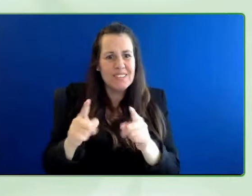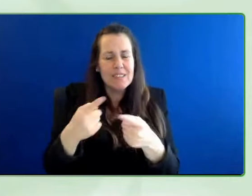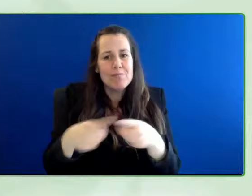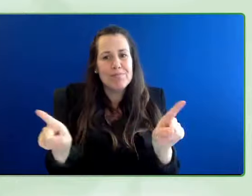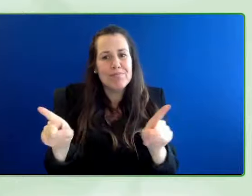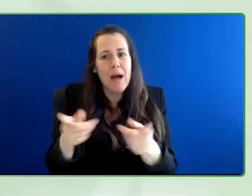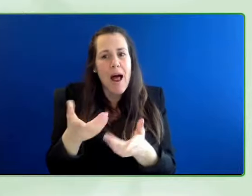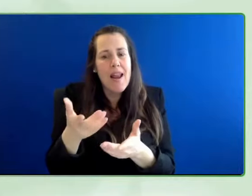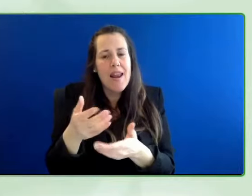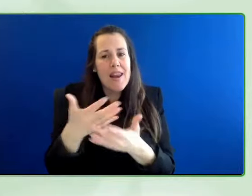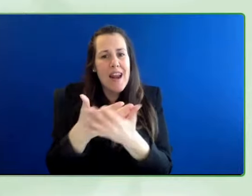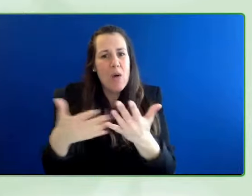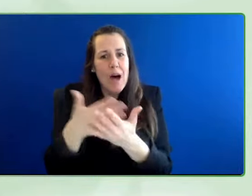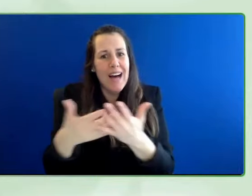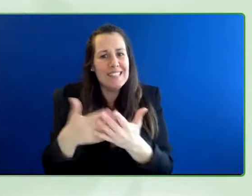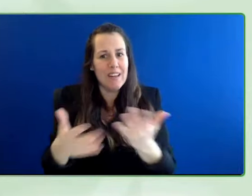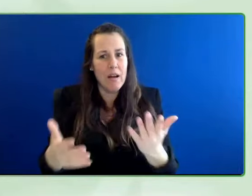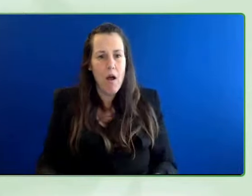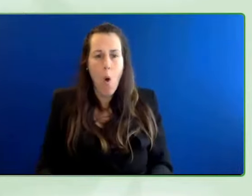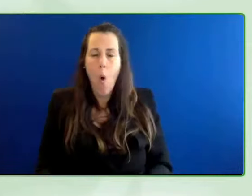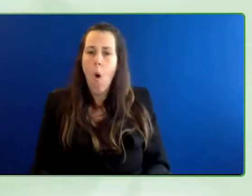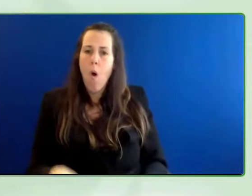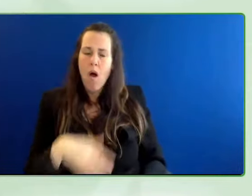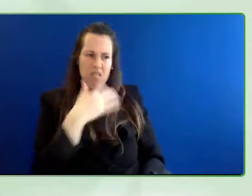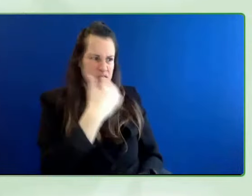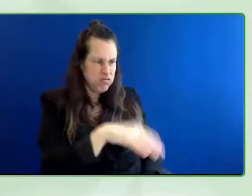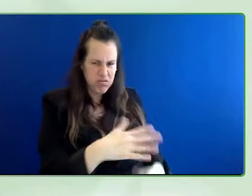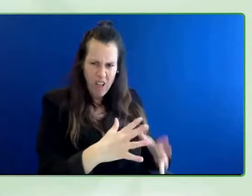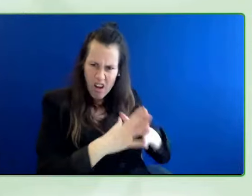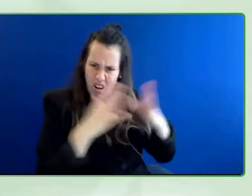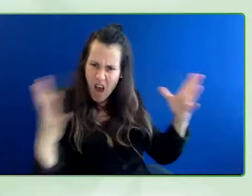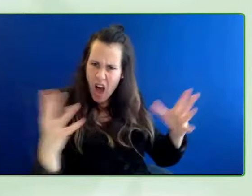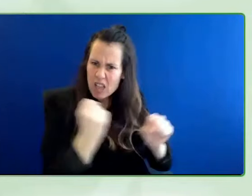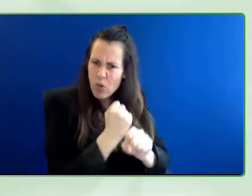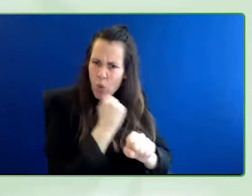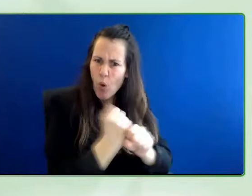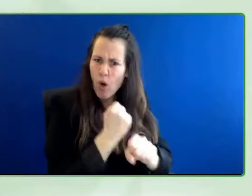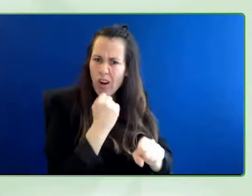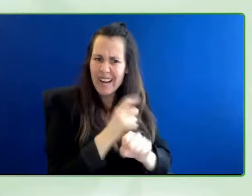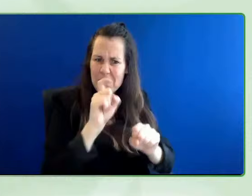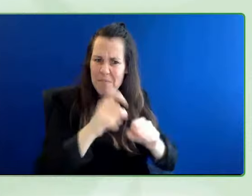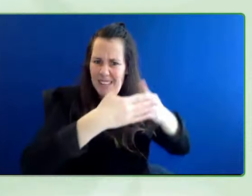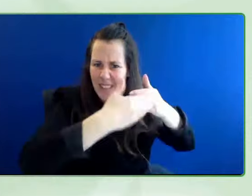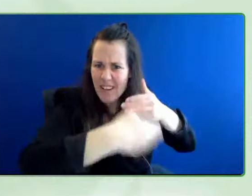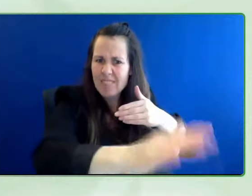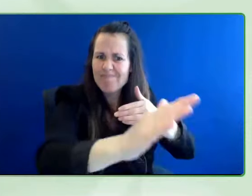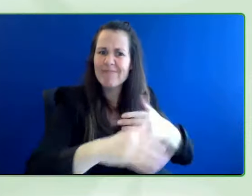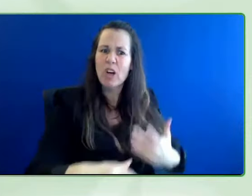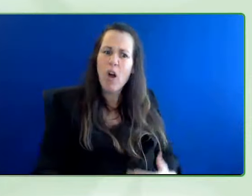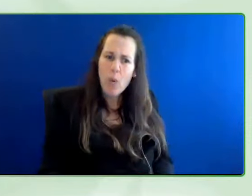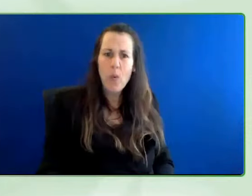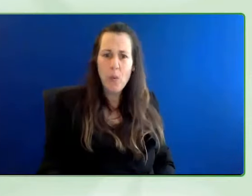the regional government and local authority, and we provide guidance and information on